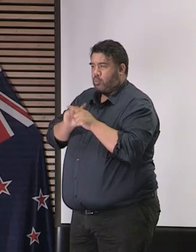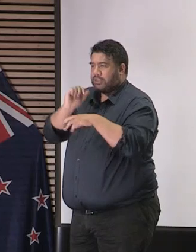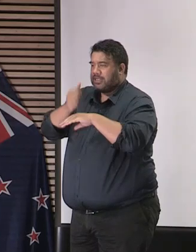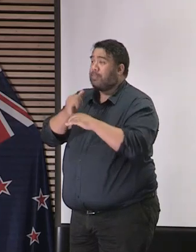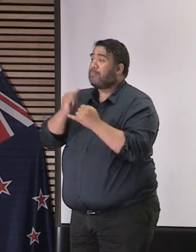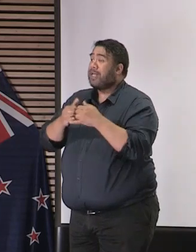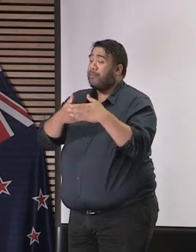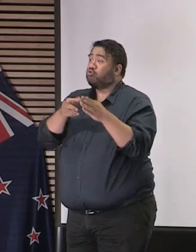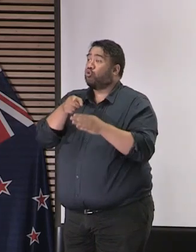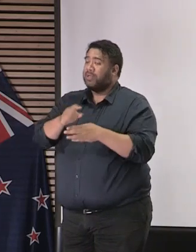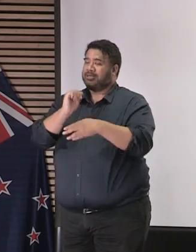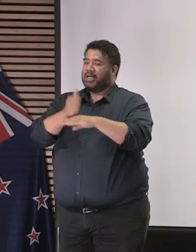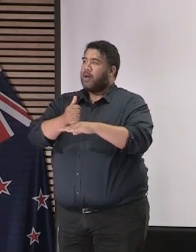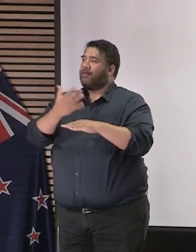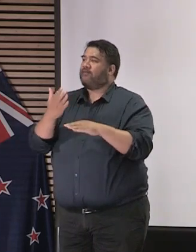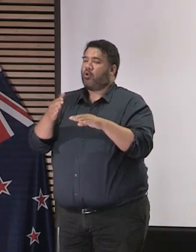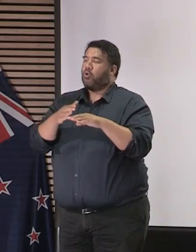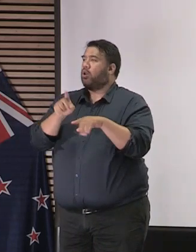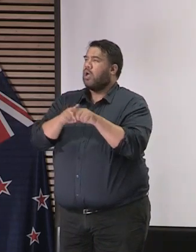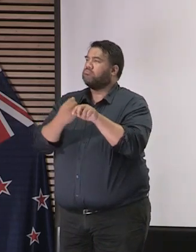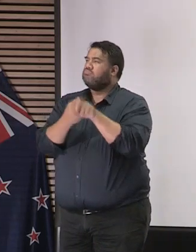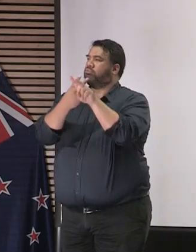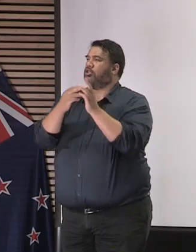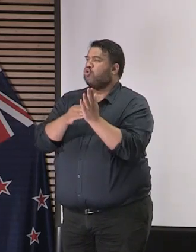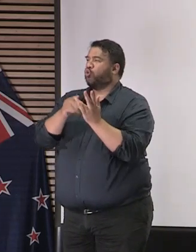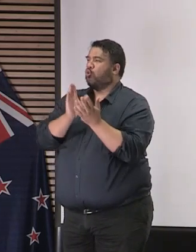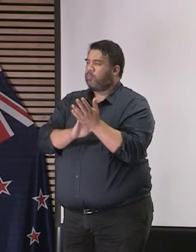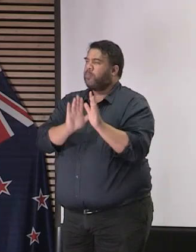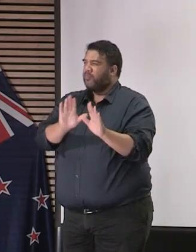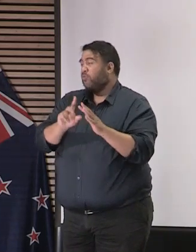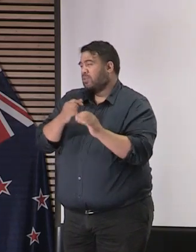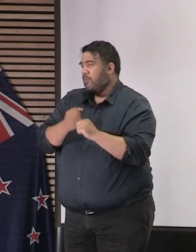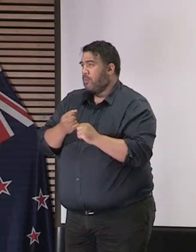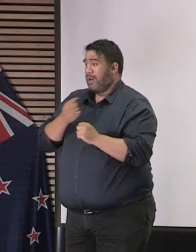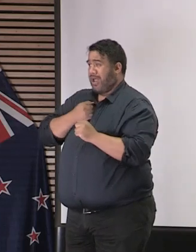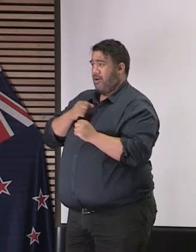going in our household, taking